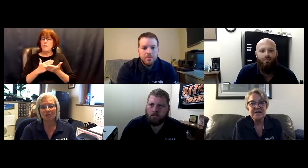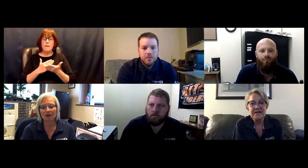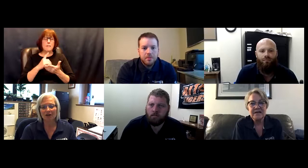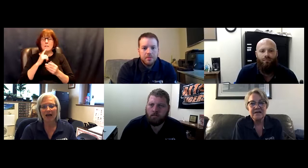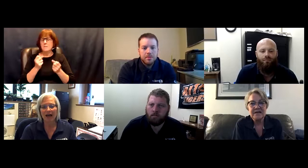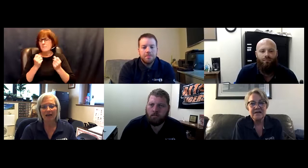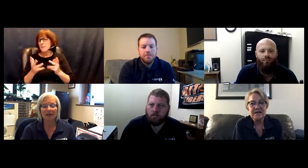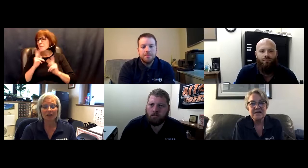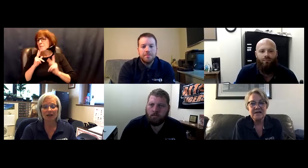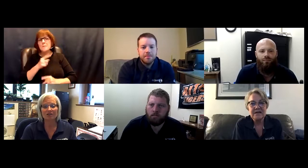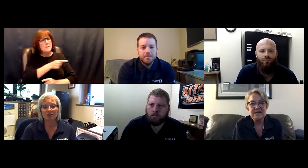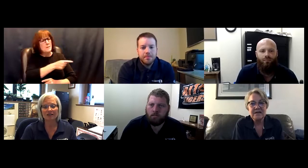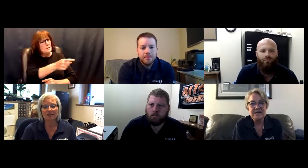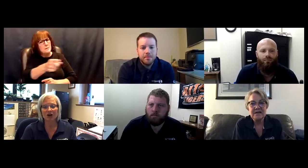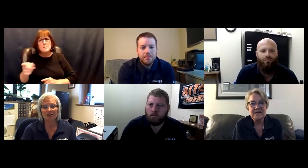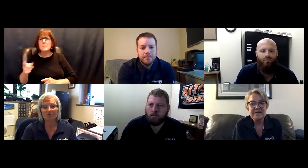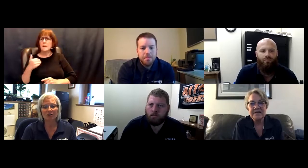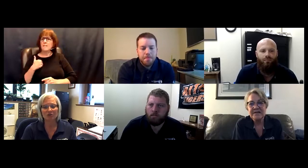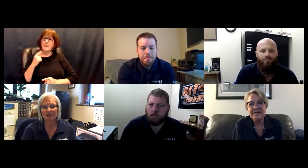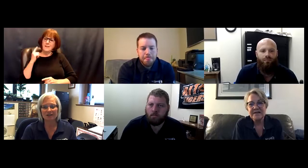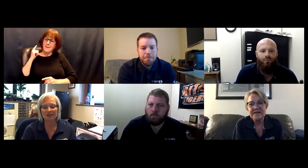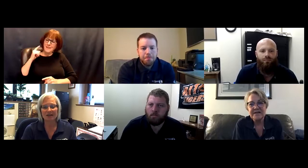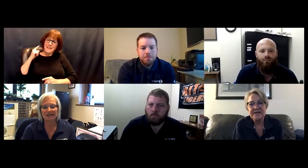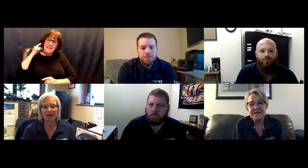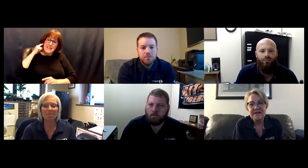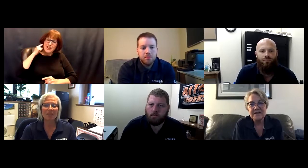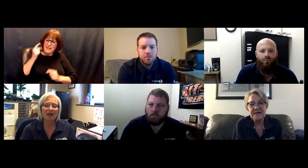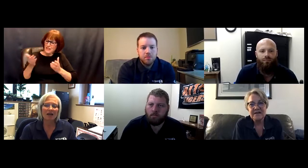there had hearing service dogs which was just amazing.